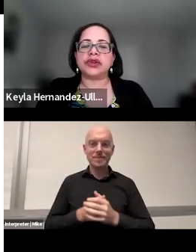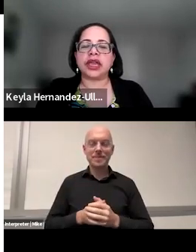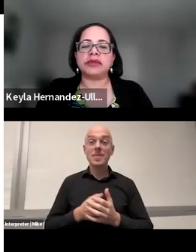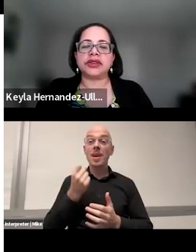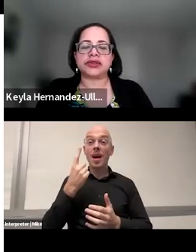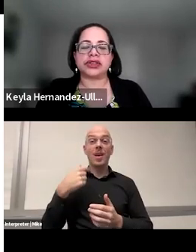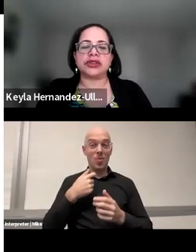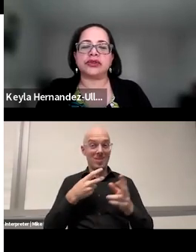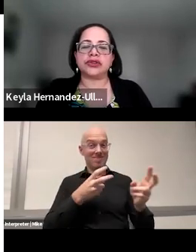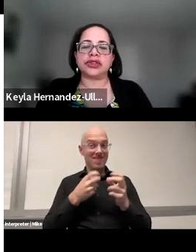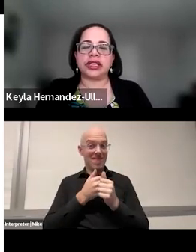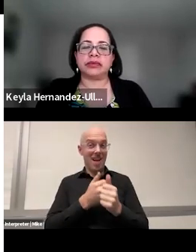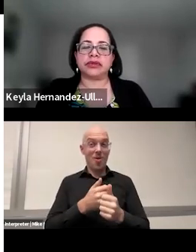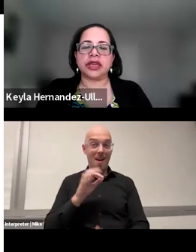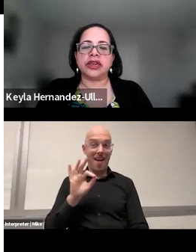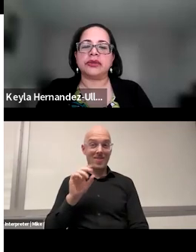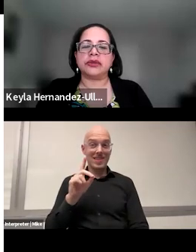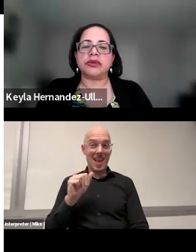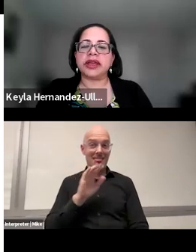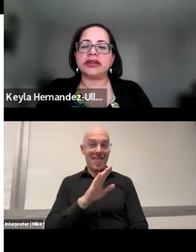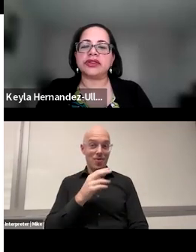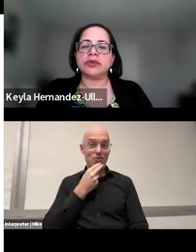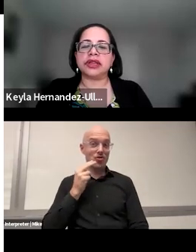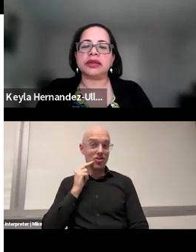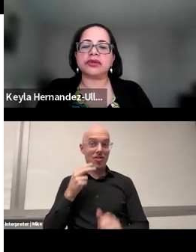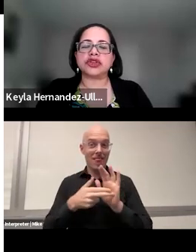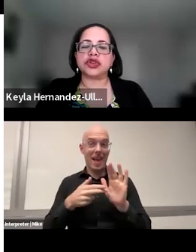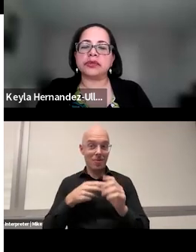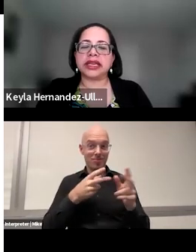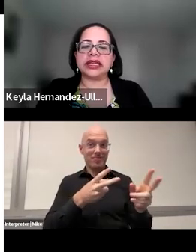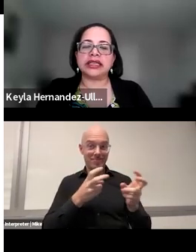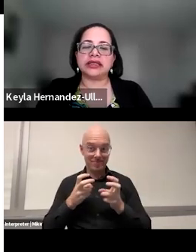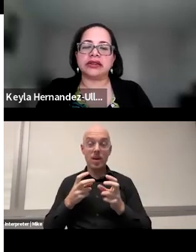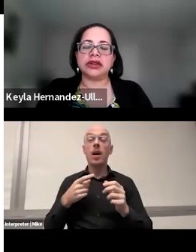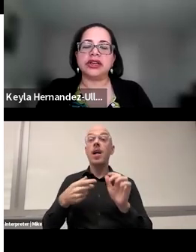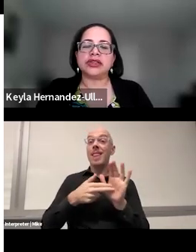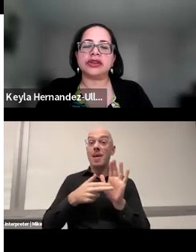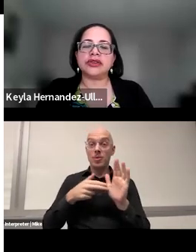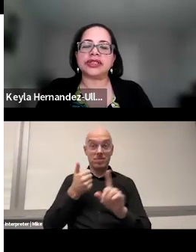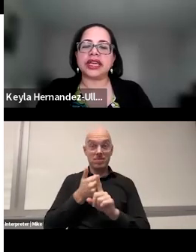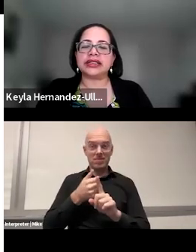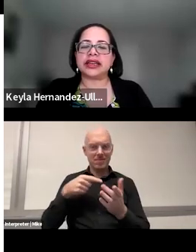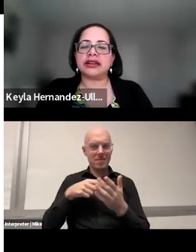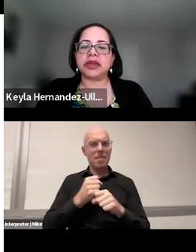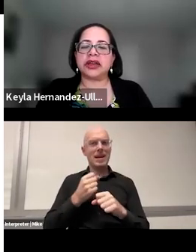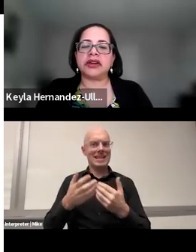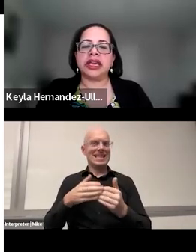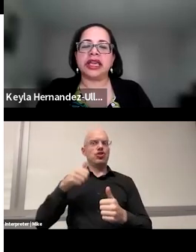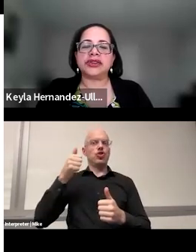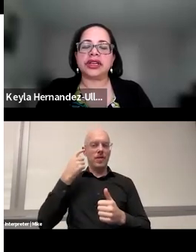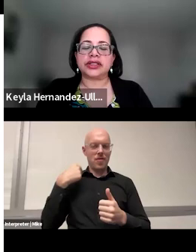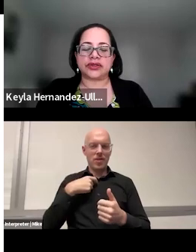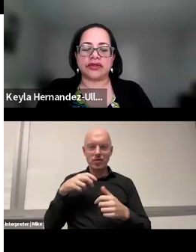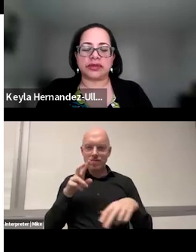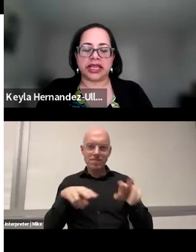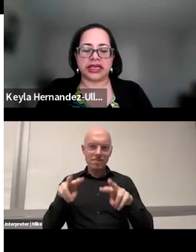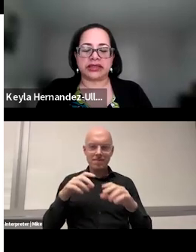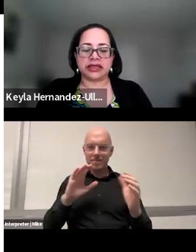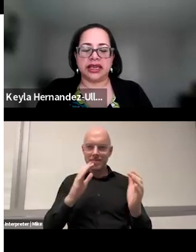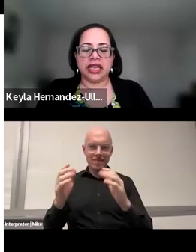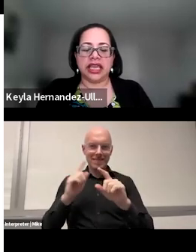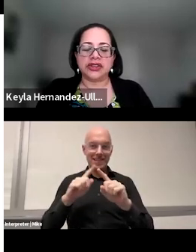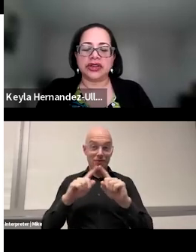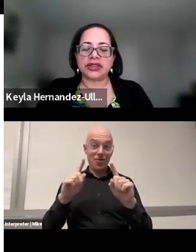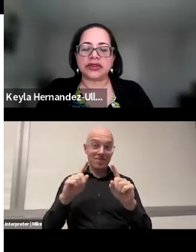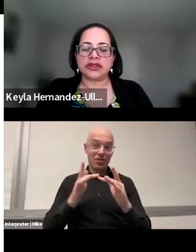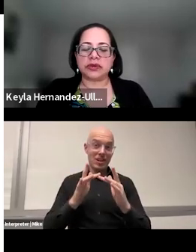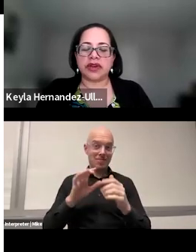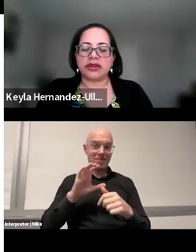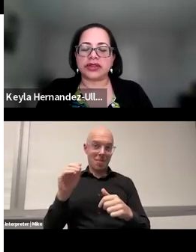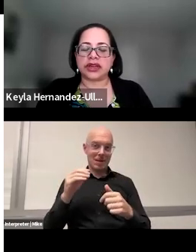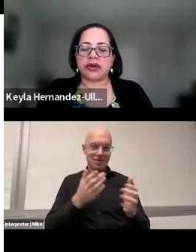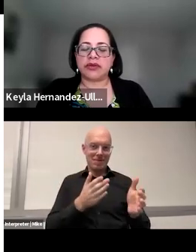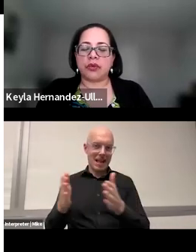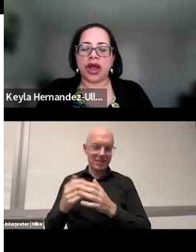Keyla Hernandez-Ulloa: These are modeled after the Us. Food and drug administration, nutrition labels. The broadband consumer labels should make it easier to understand and compare Internet service plans.